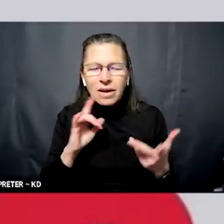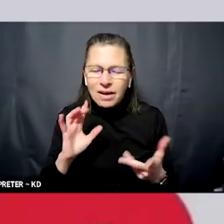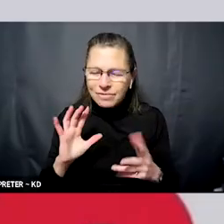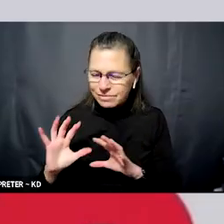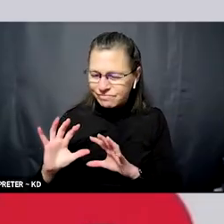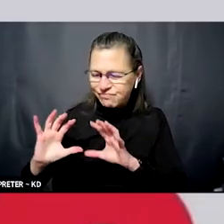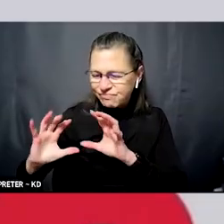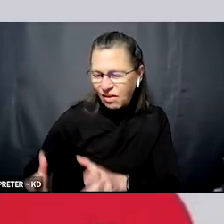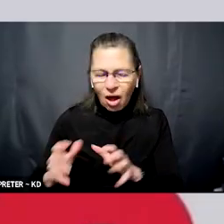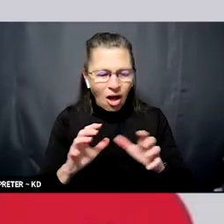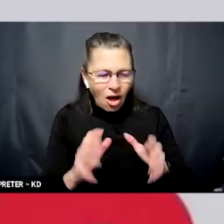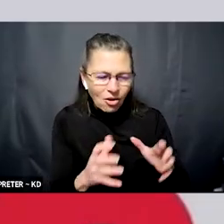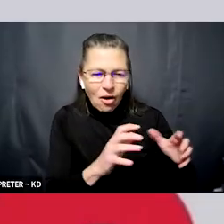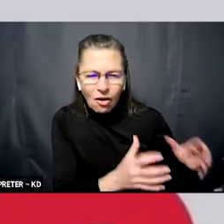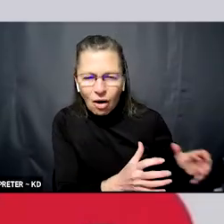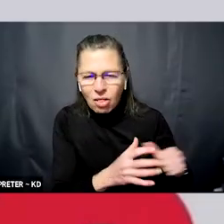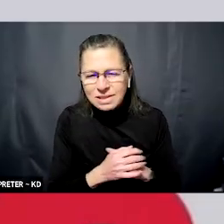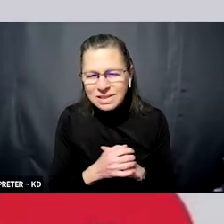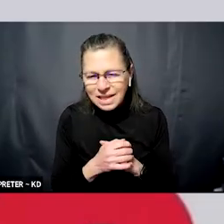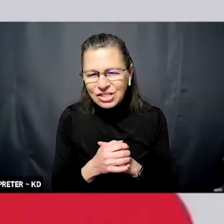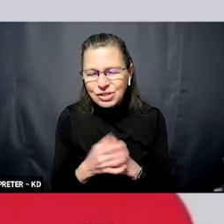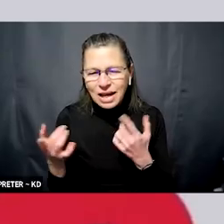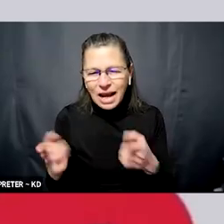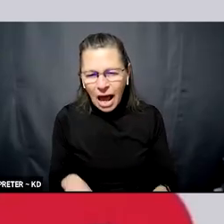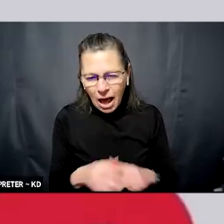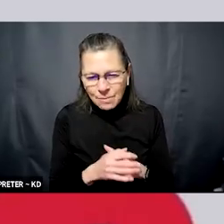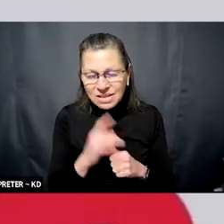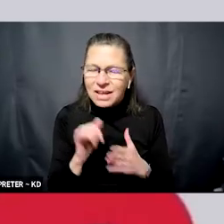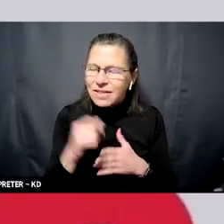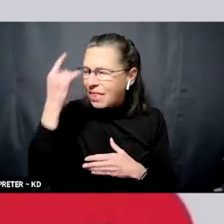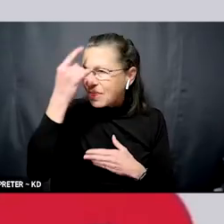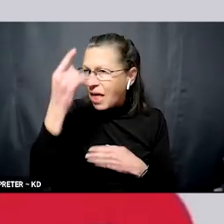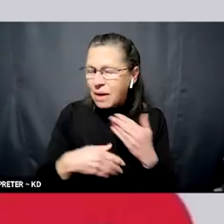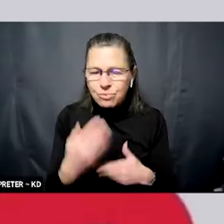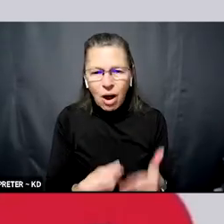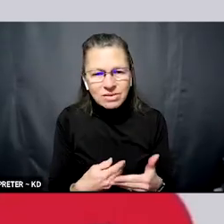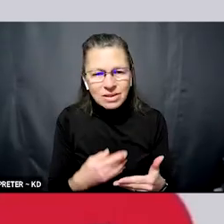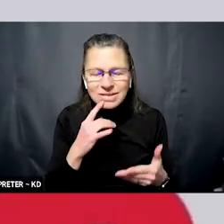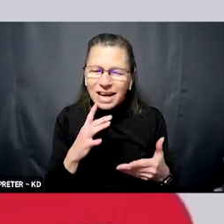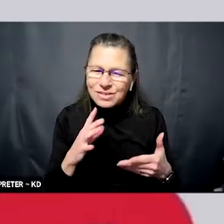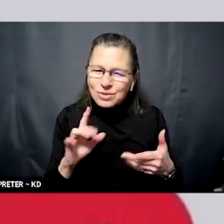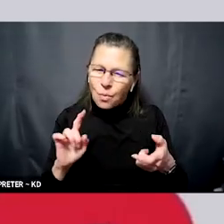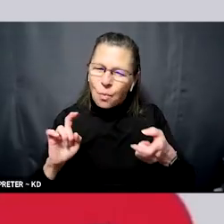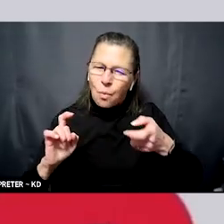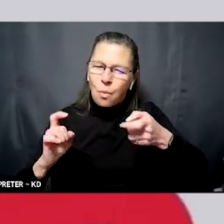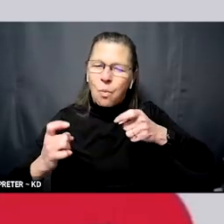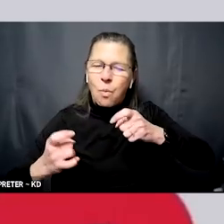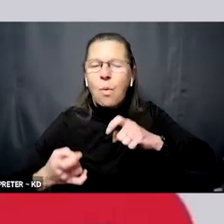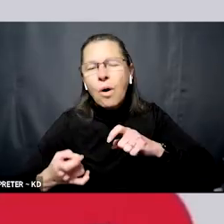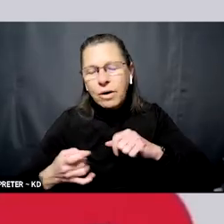and the thought process gets warped, even from our eldest elder. Some of their teachings get warped,